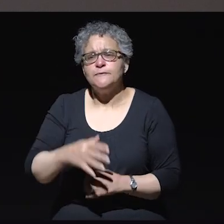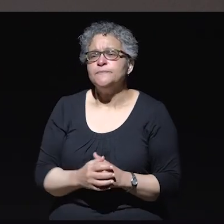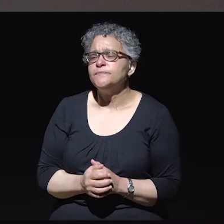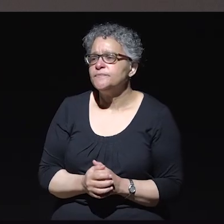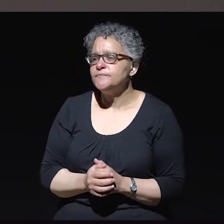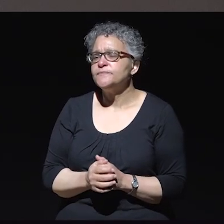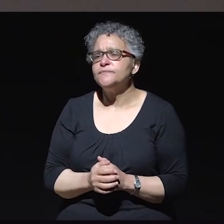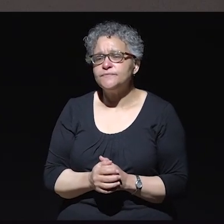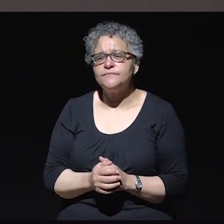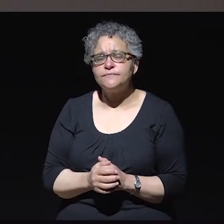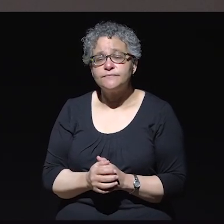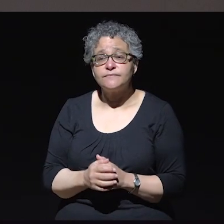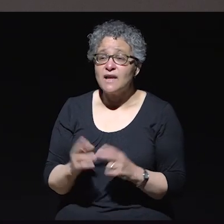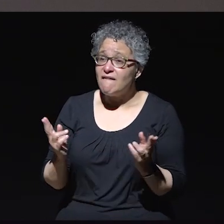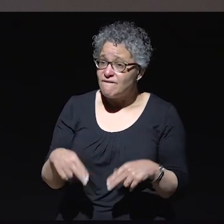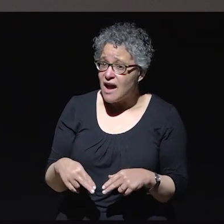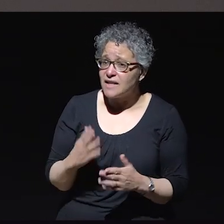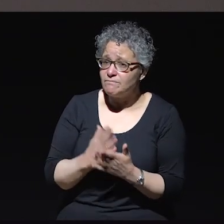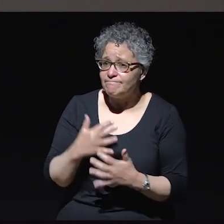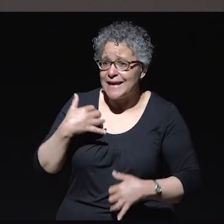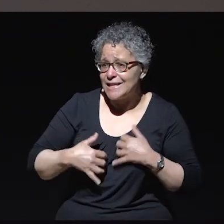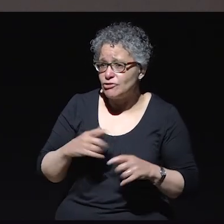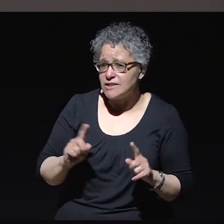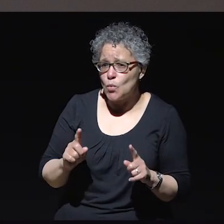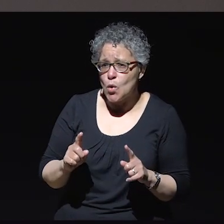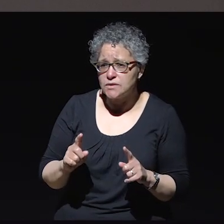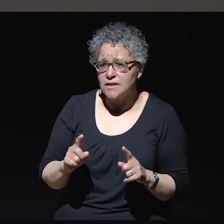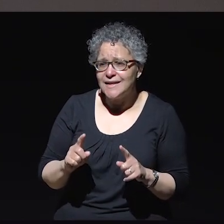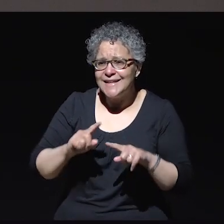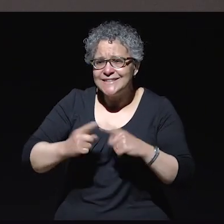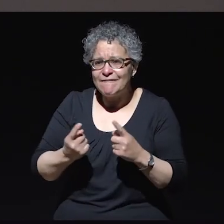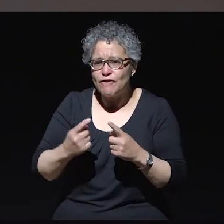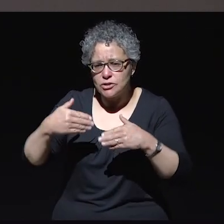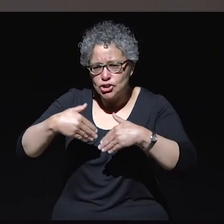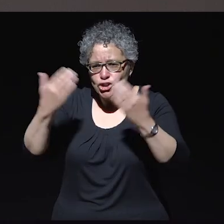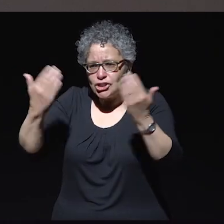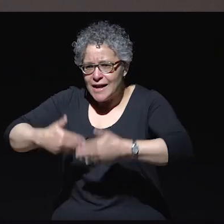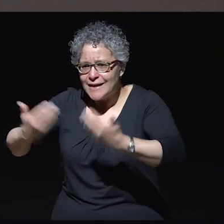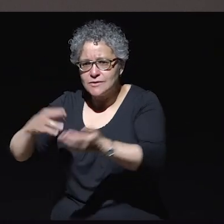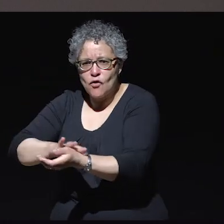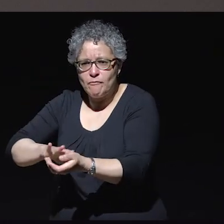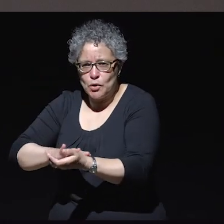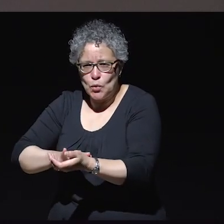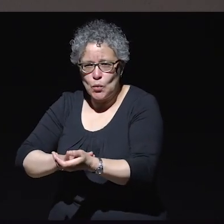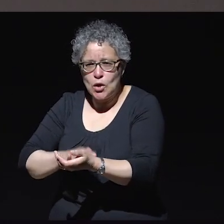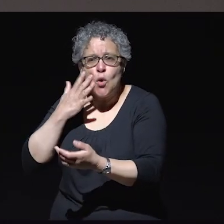But finally and rather interestingly, is this idea of the "hues of blue". 'The Blue Boy' during analysis in the conservation project,